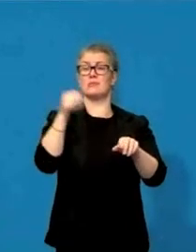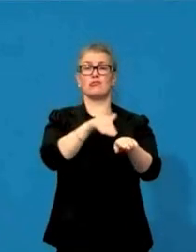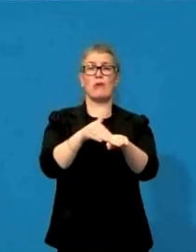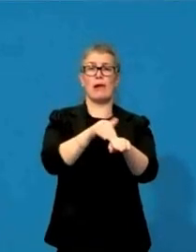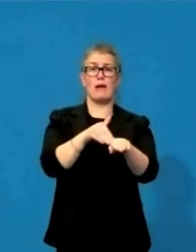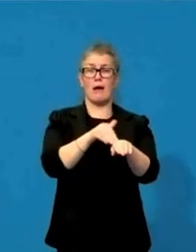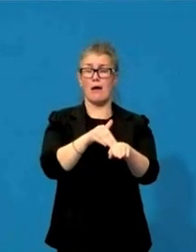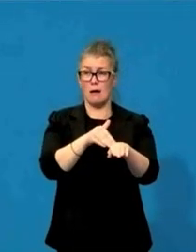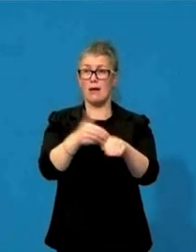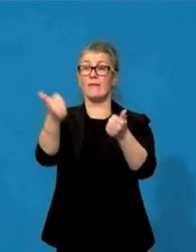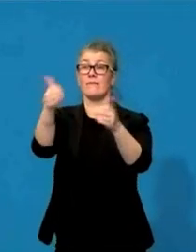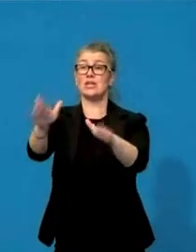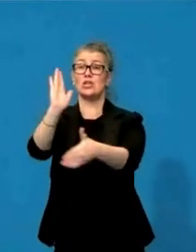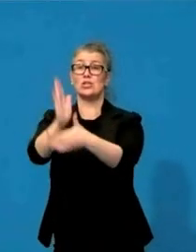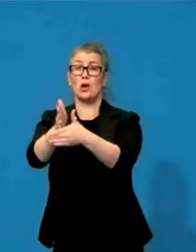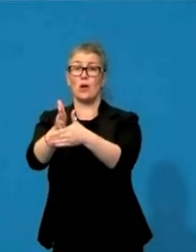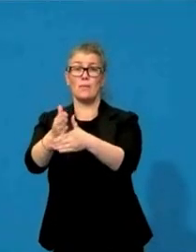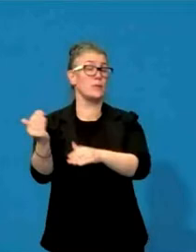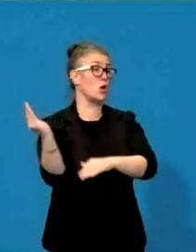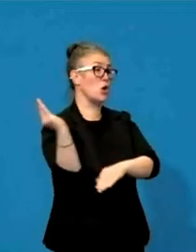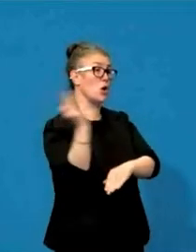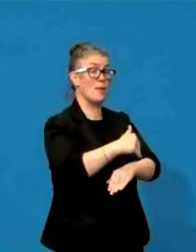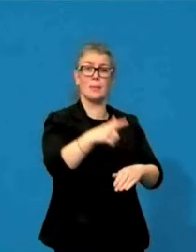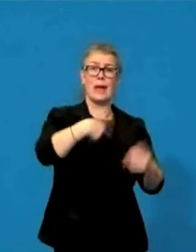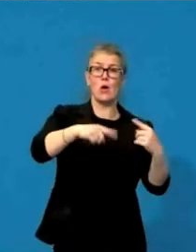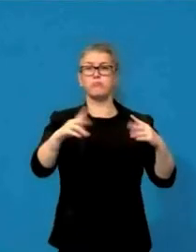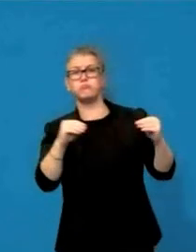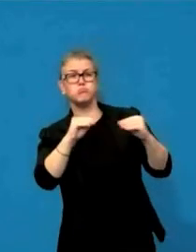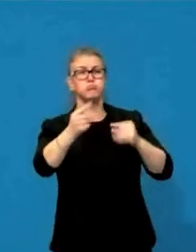and everybody was sort of happy and talking together, which was really quite different to